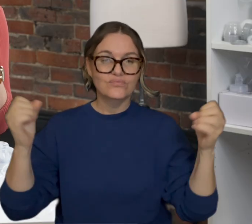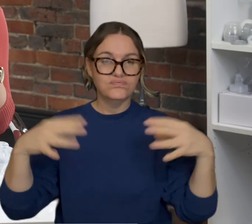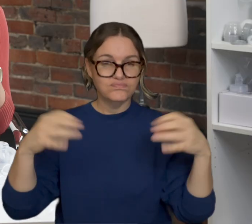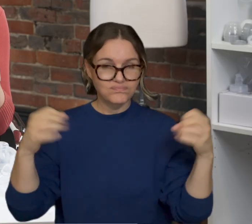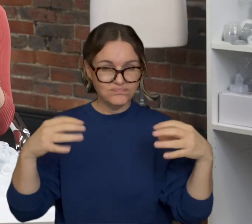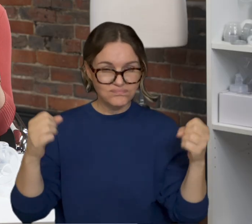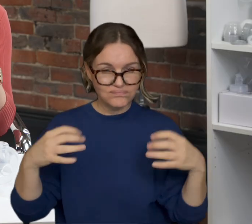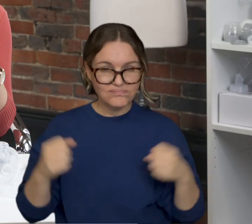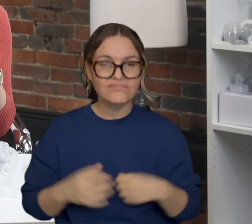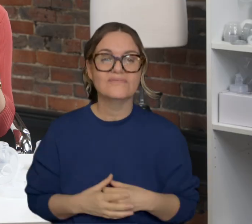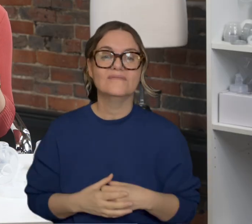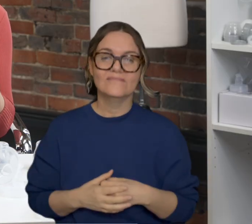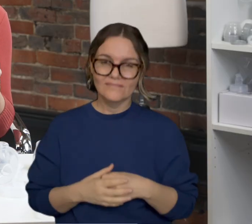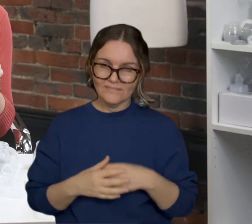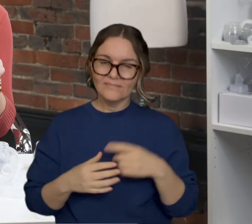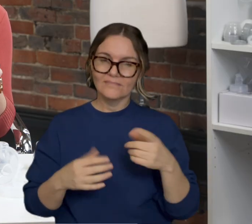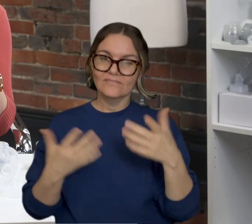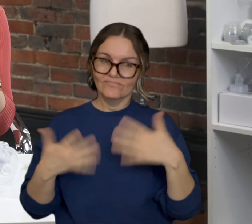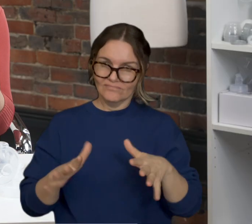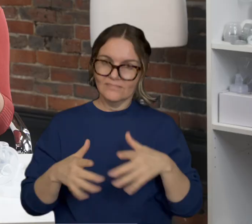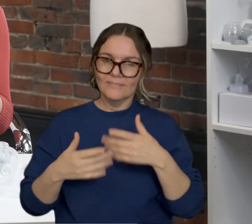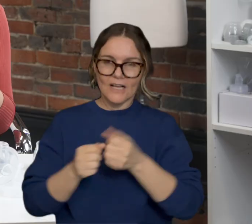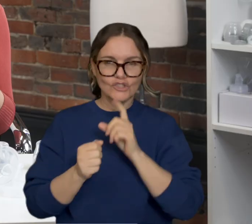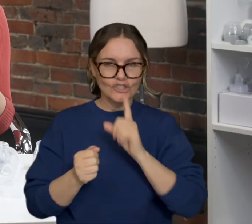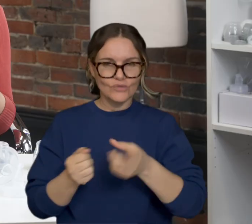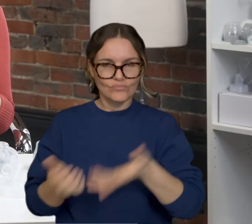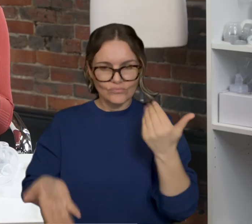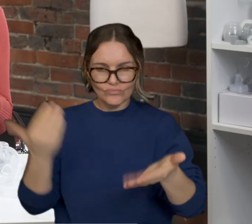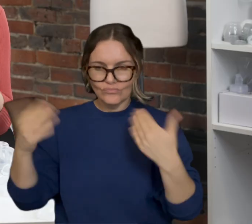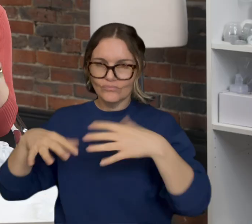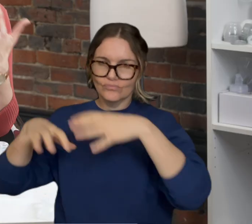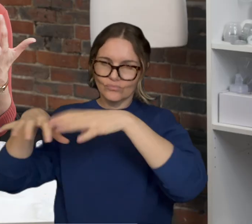with enough water based on the manufacturer recommendations and then you're going to microwave